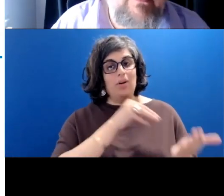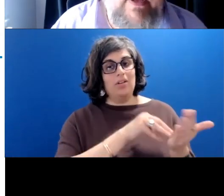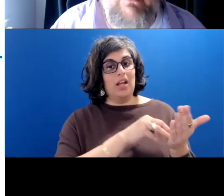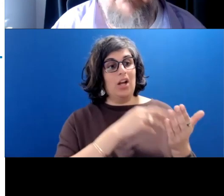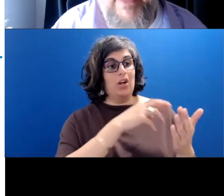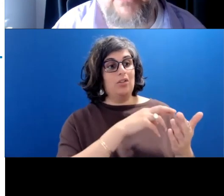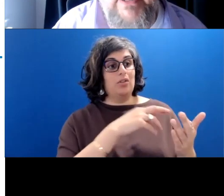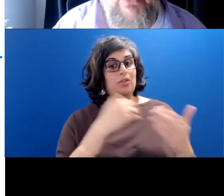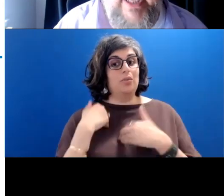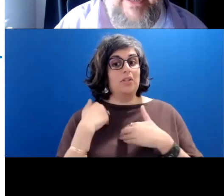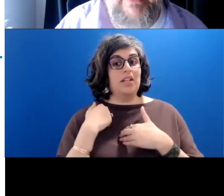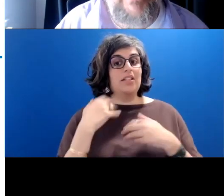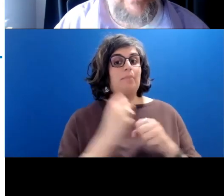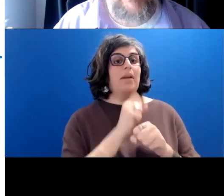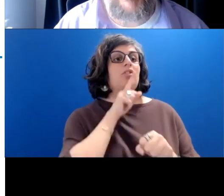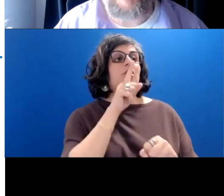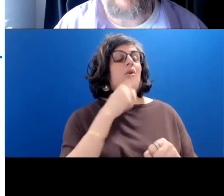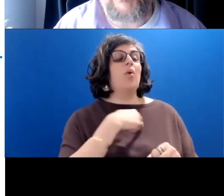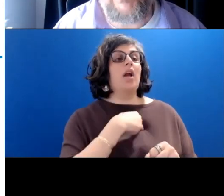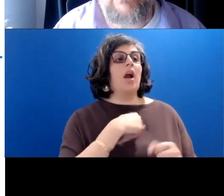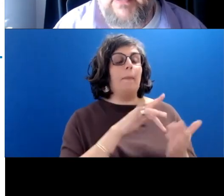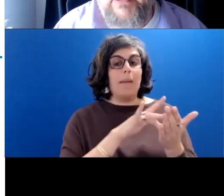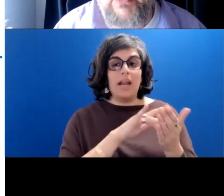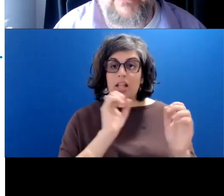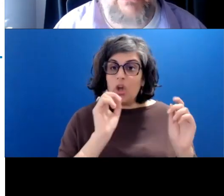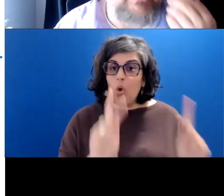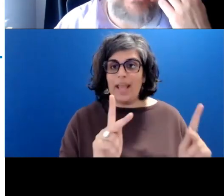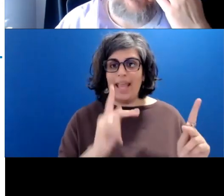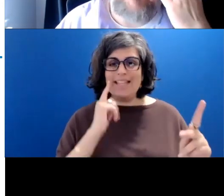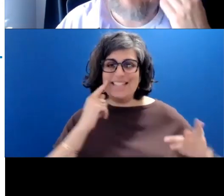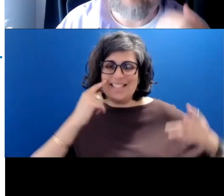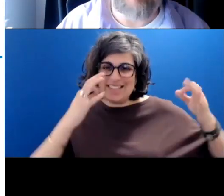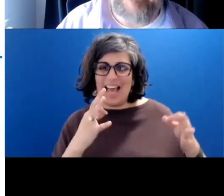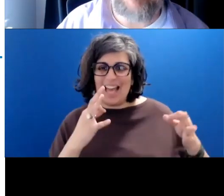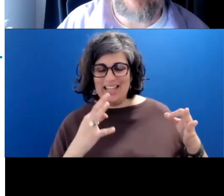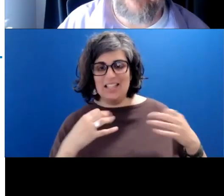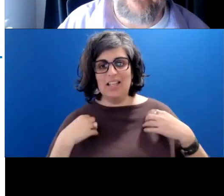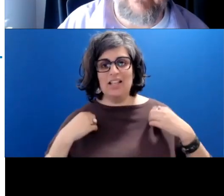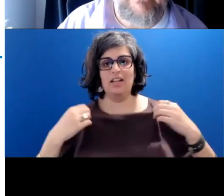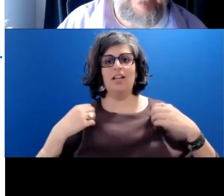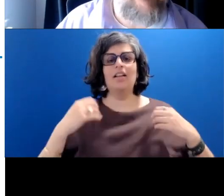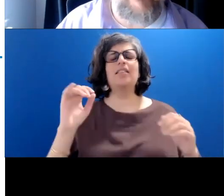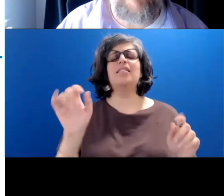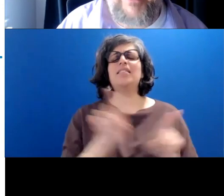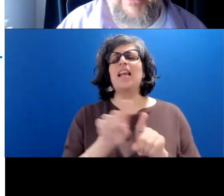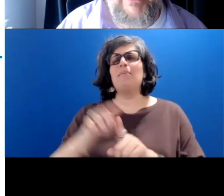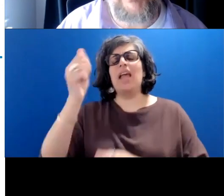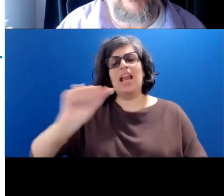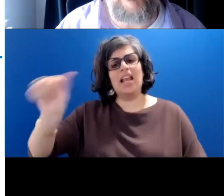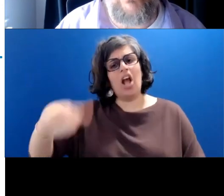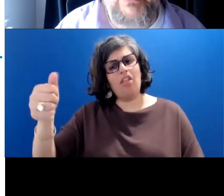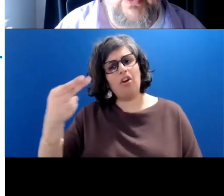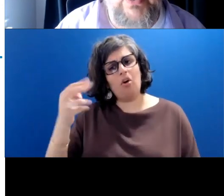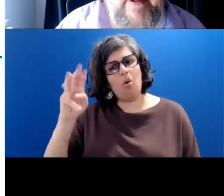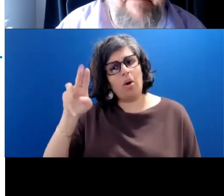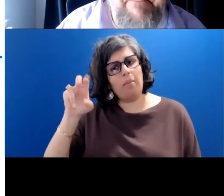we're medically okay to make those decisions just like it would be for any other form of medication or surgery.